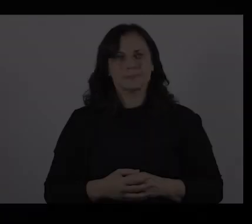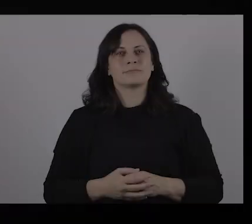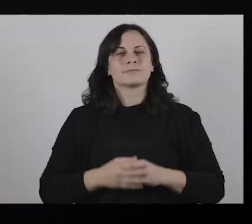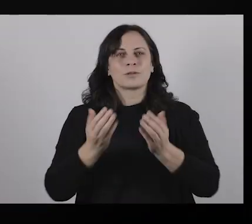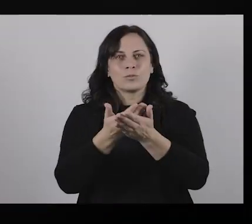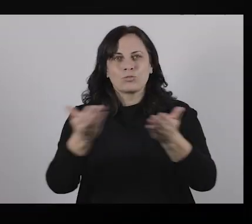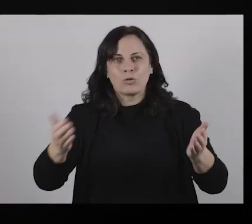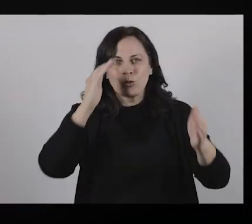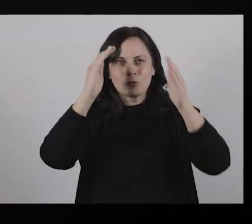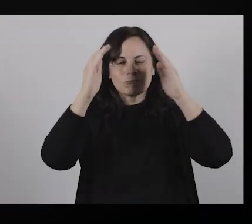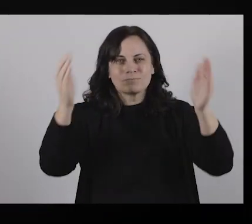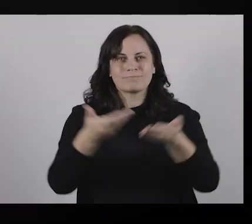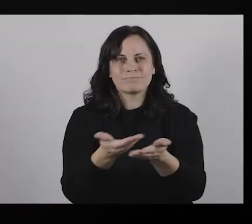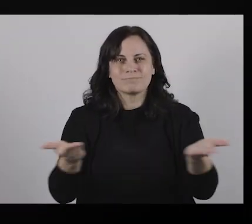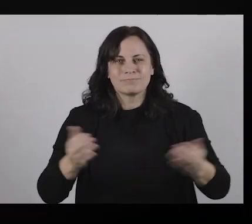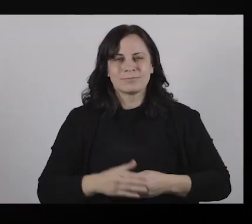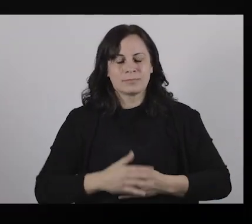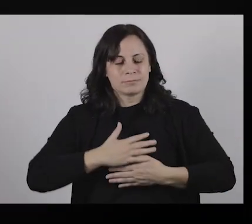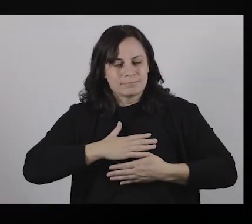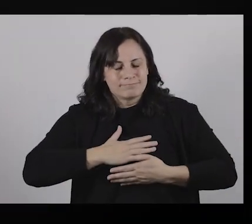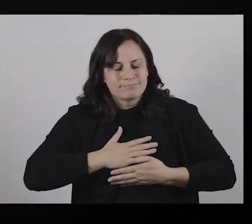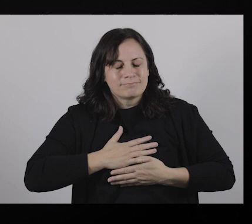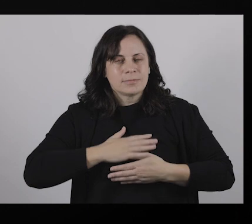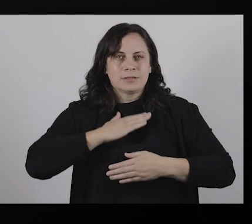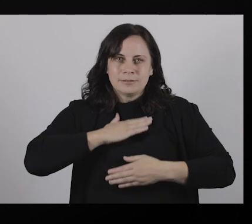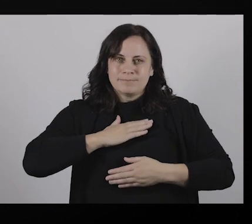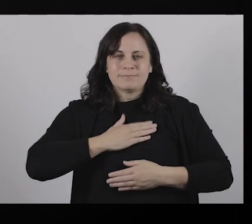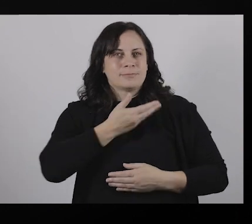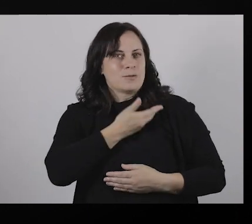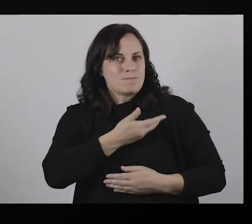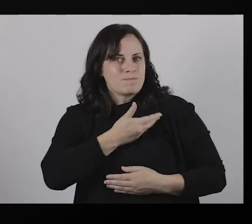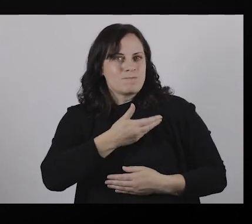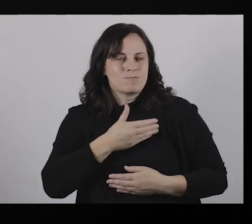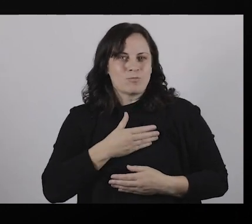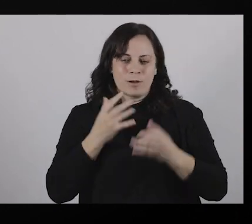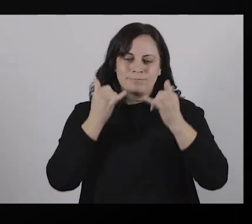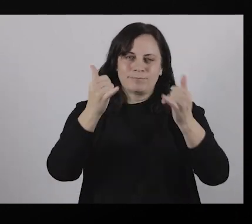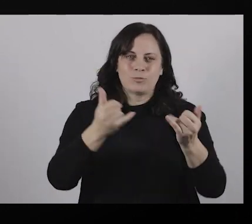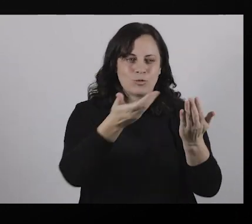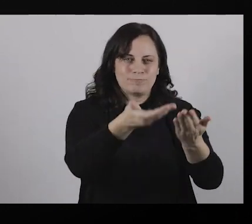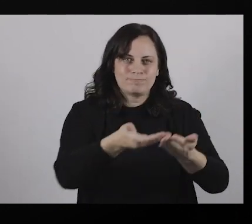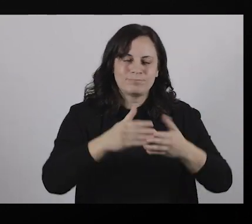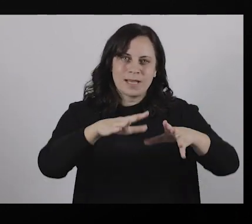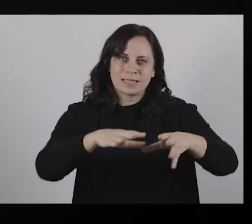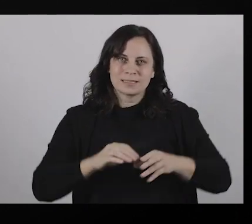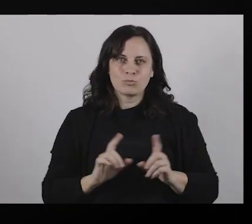E te iwi, tēnā koutou. It is with great humility and pride that I accept this taonga